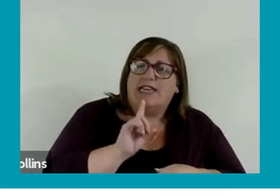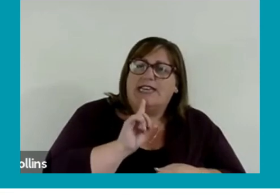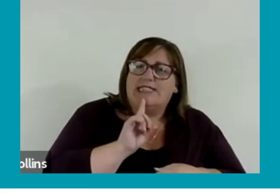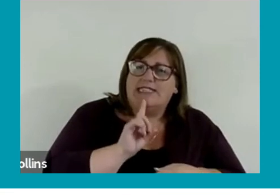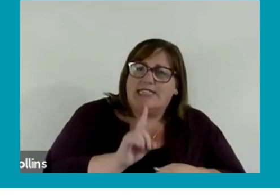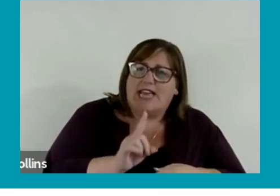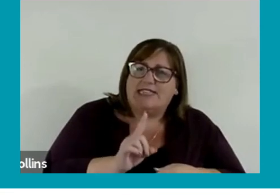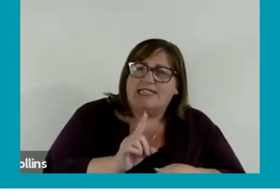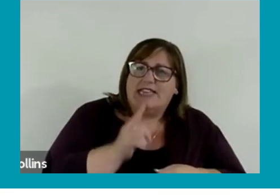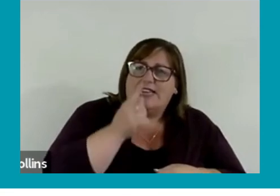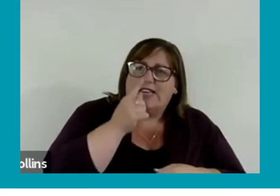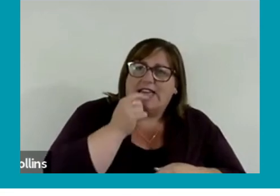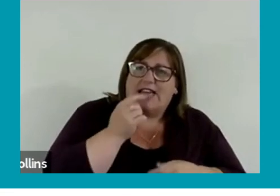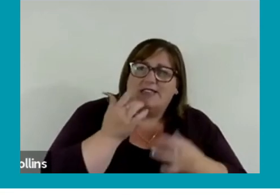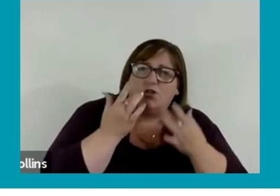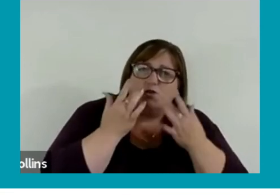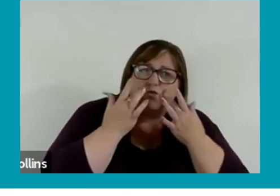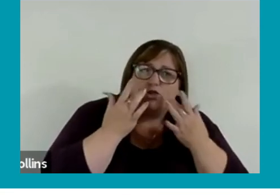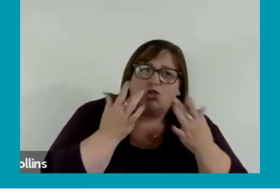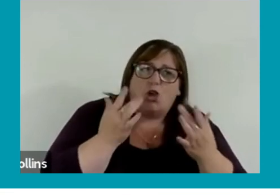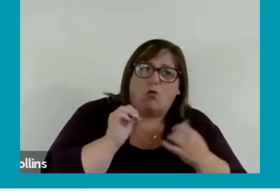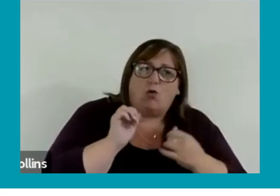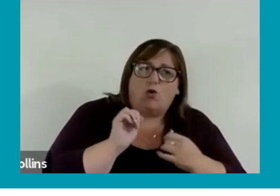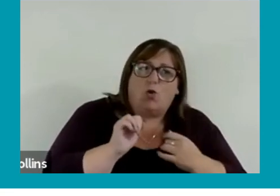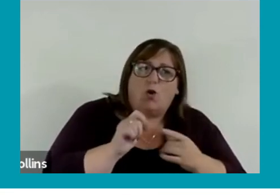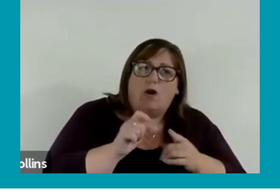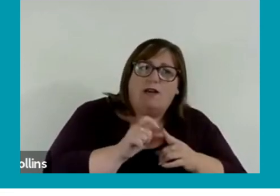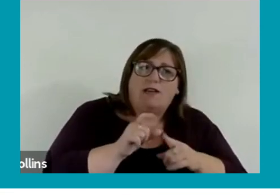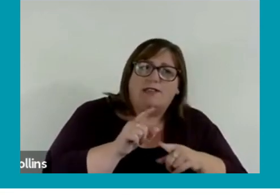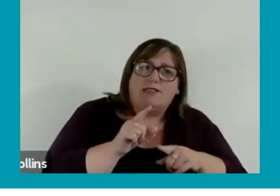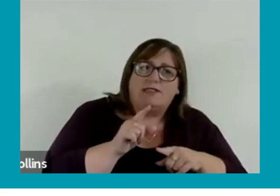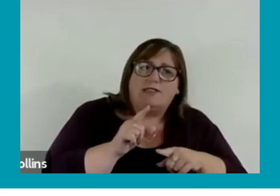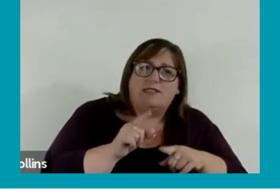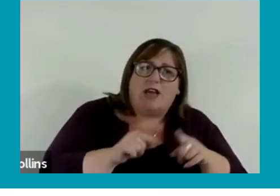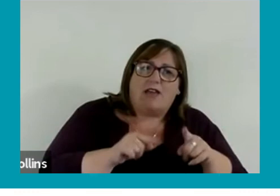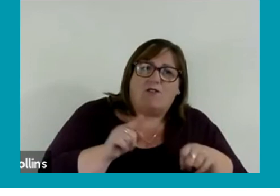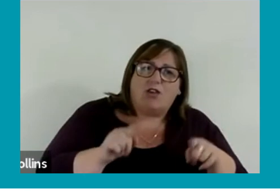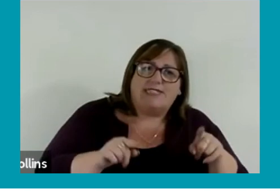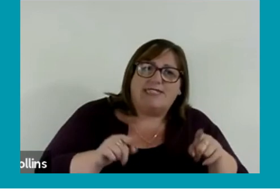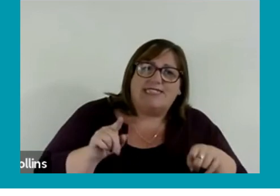goals and mission now and what they are in the future so i'm going to go to you laura on that